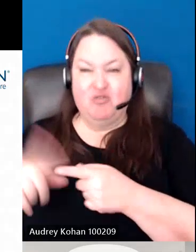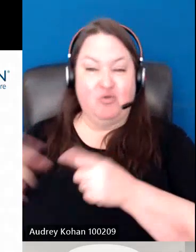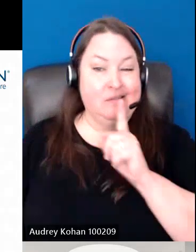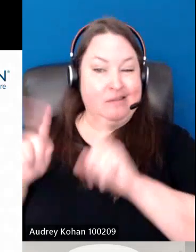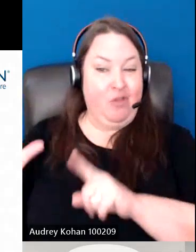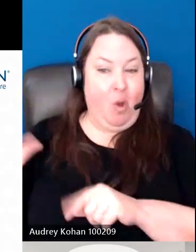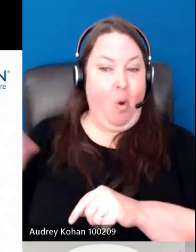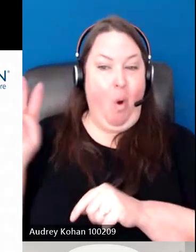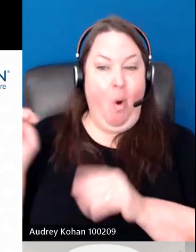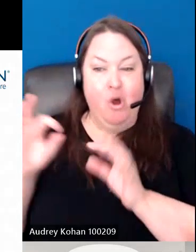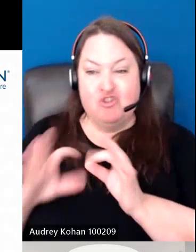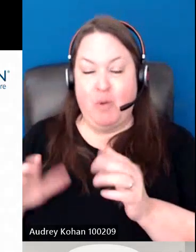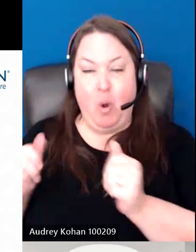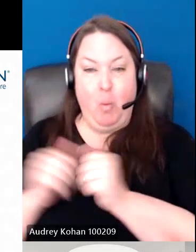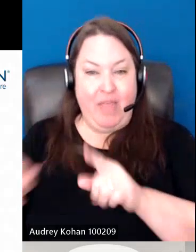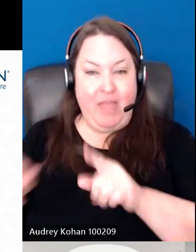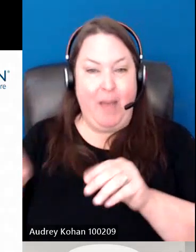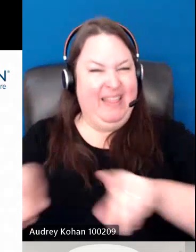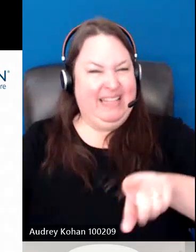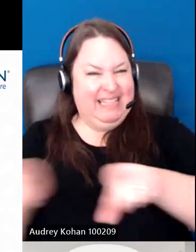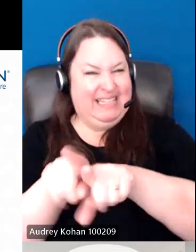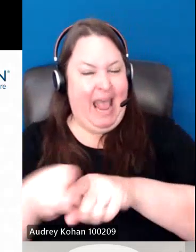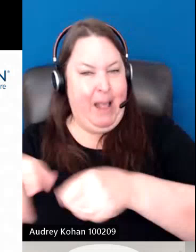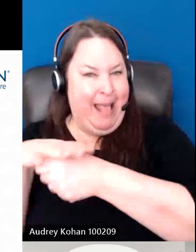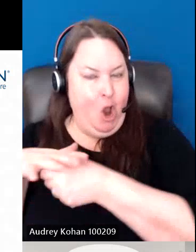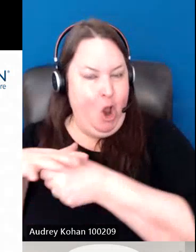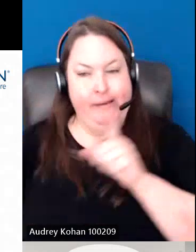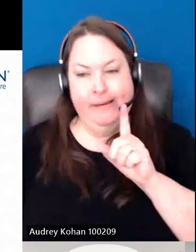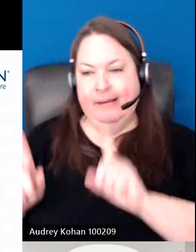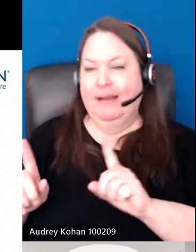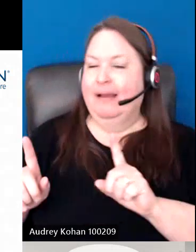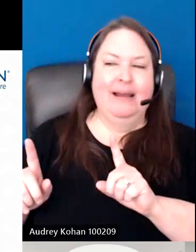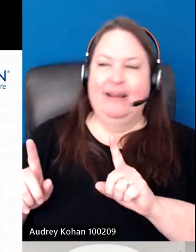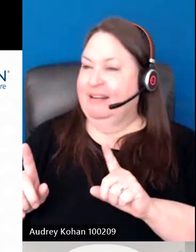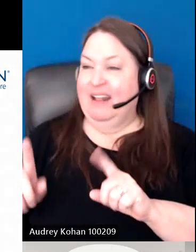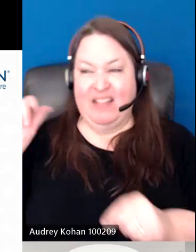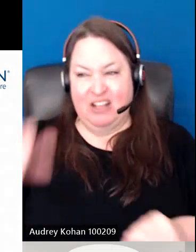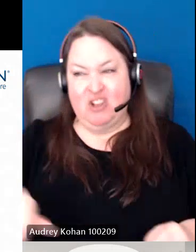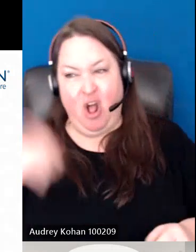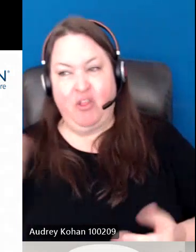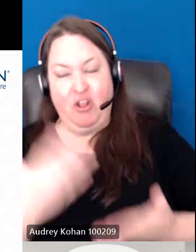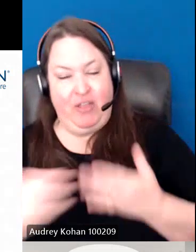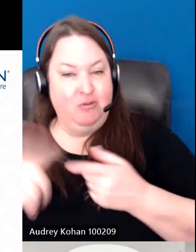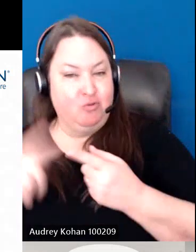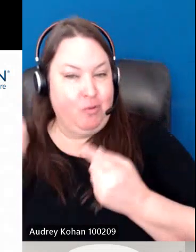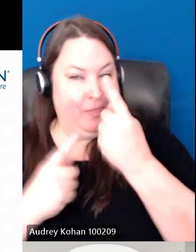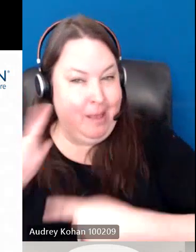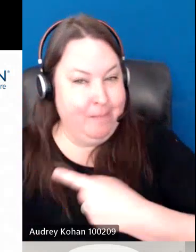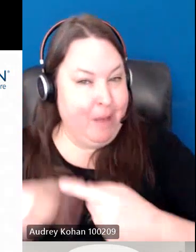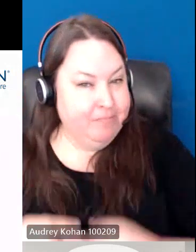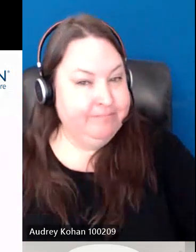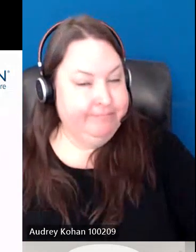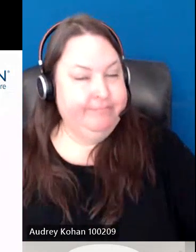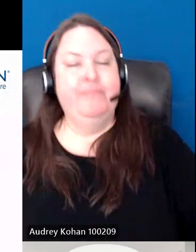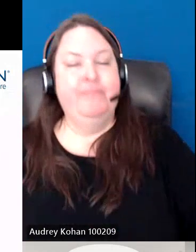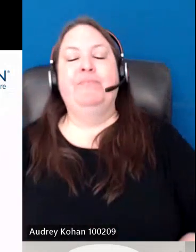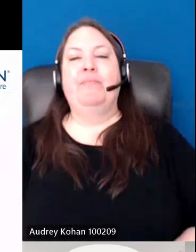um to be with them in the same location so that is another consideration uh the instructions